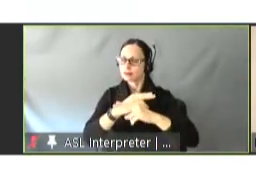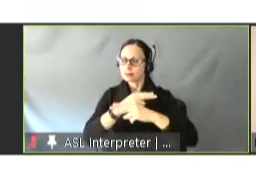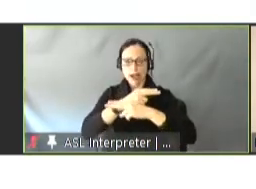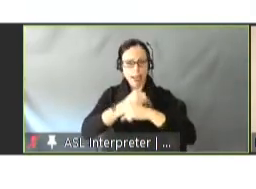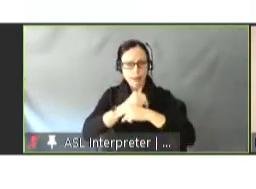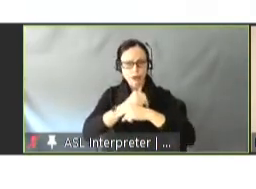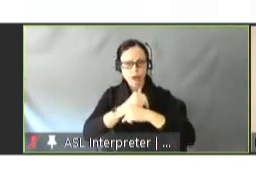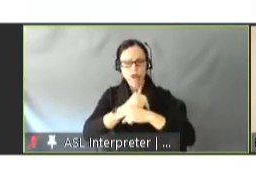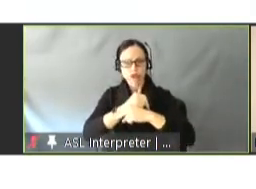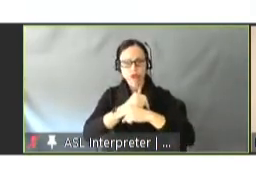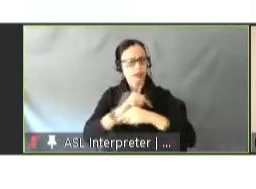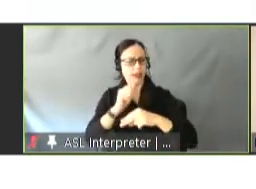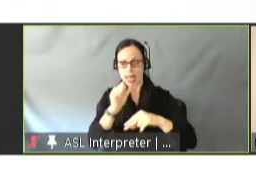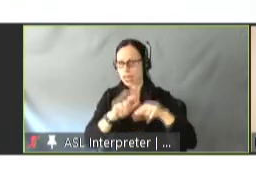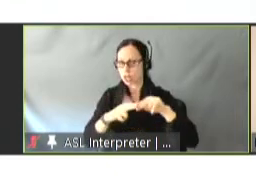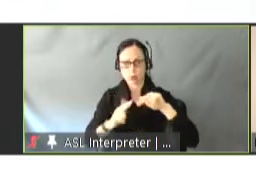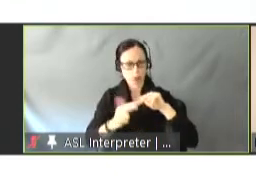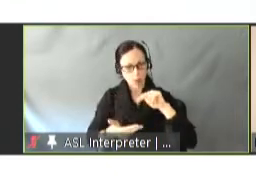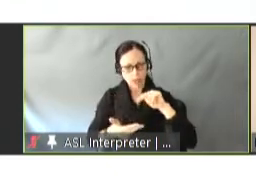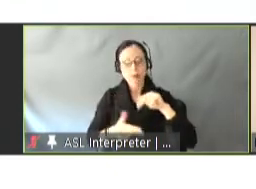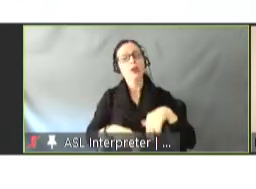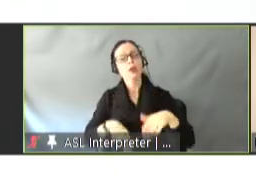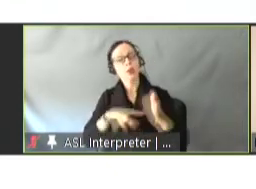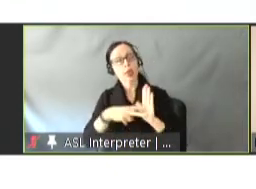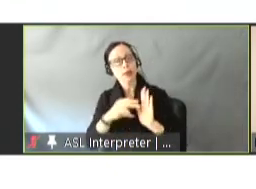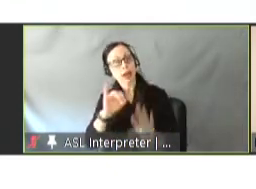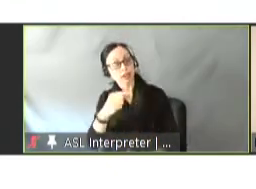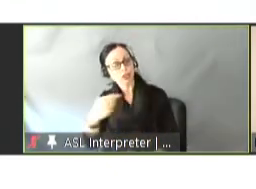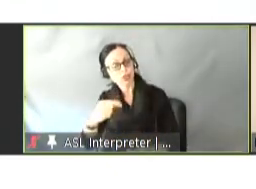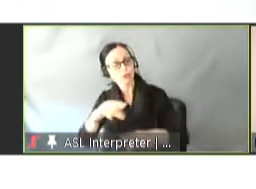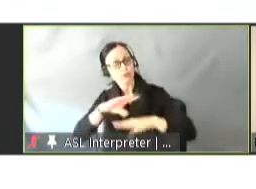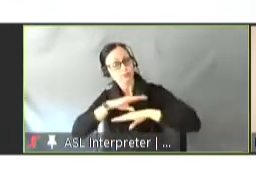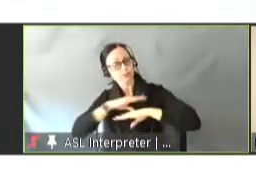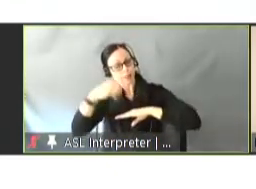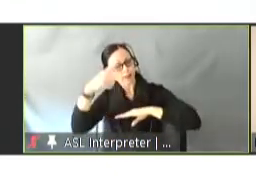And so, what they showed us is that the IgG were sufficient for protection.